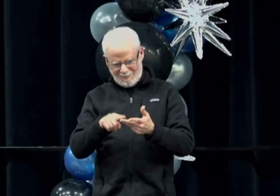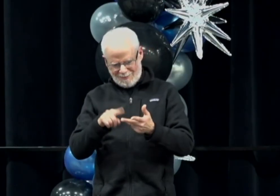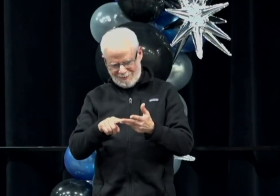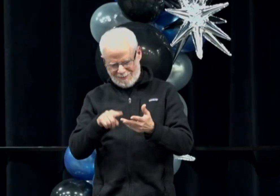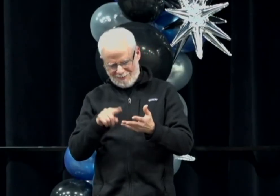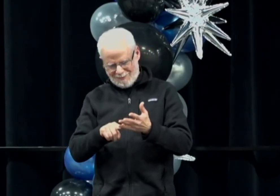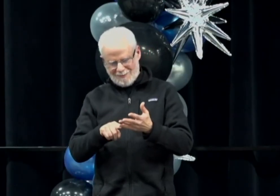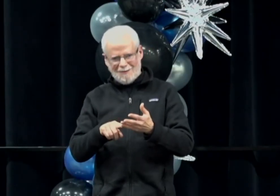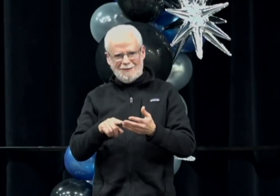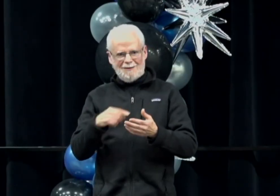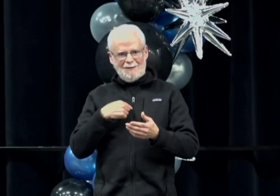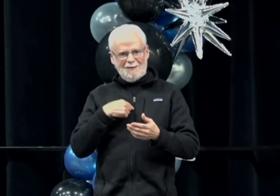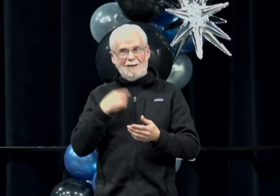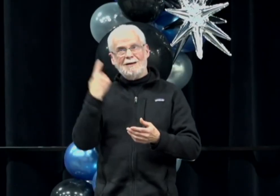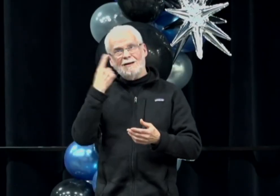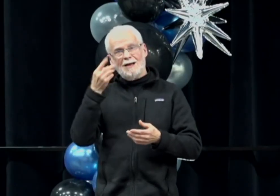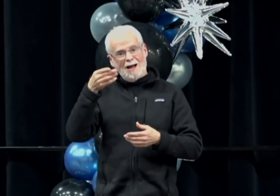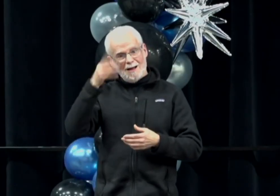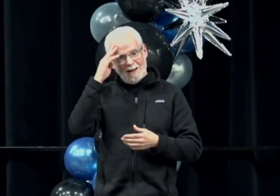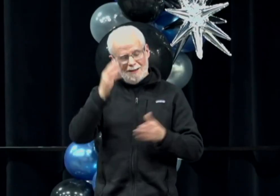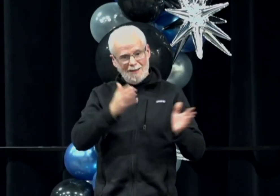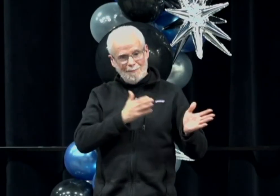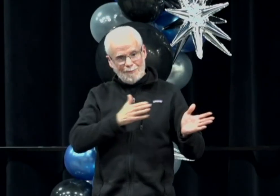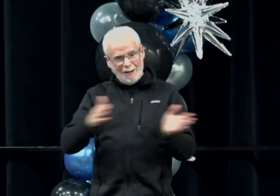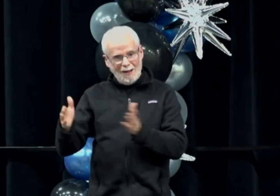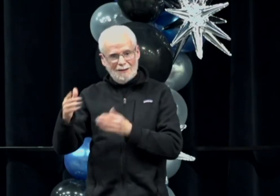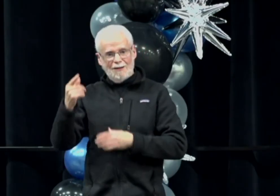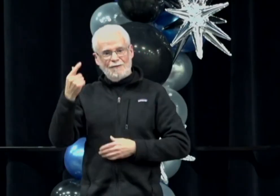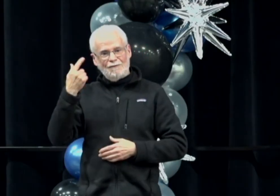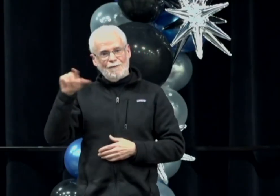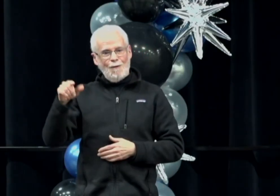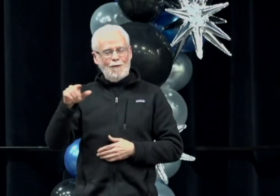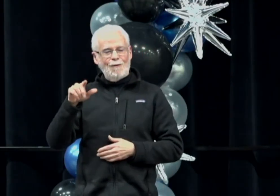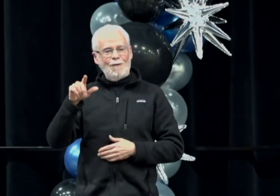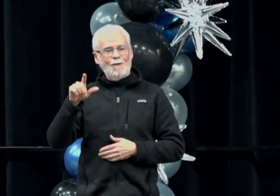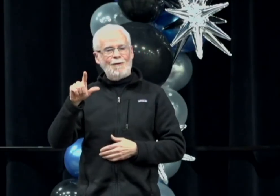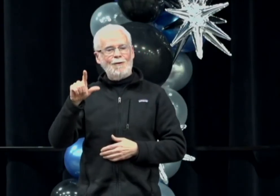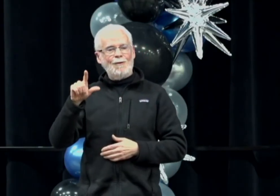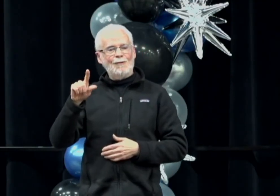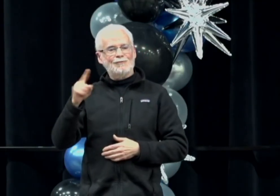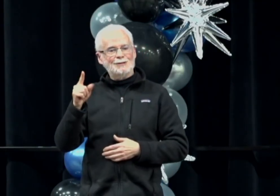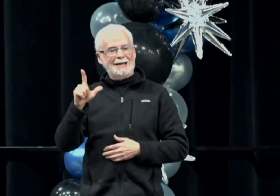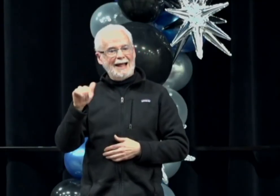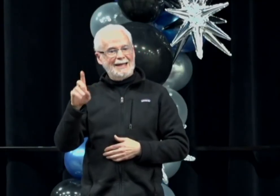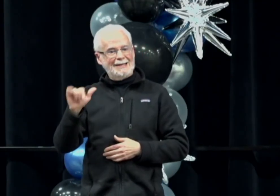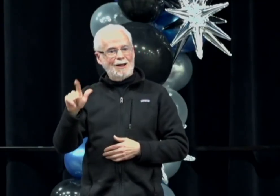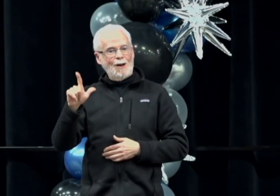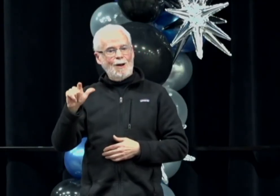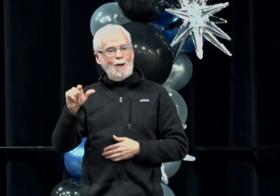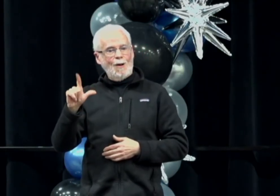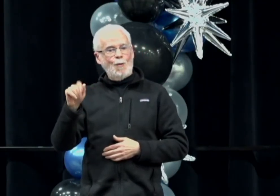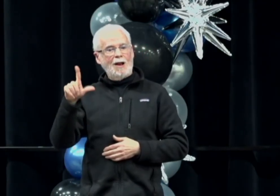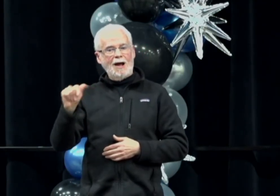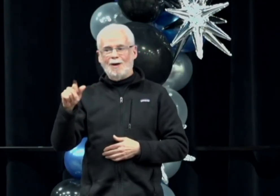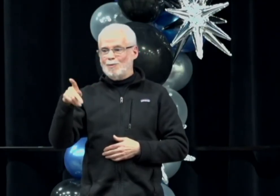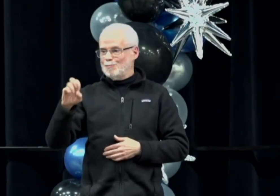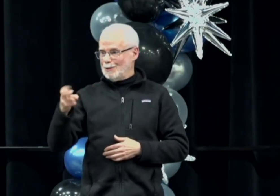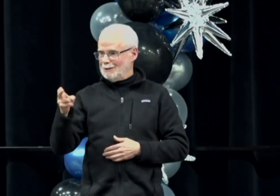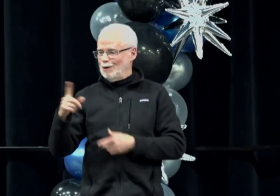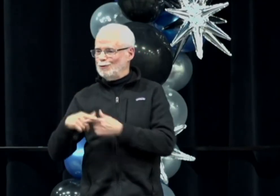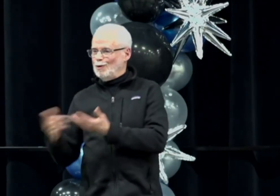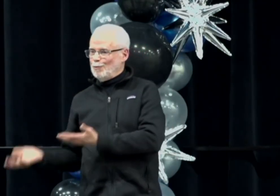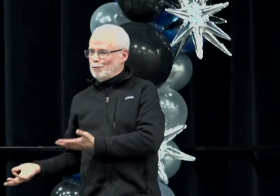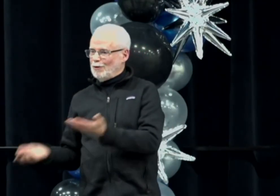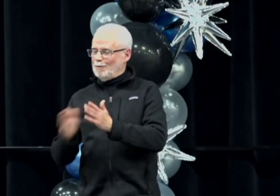wife, who lived until 94, passed away. 1, 2, 3, 4…I wonder if it was God’s plan